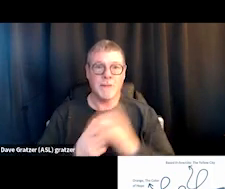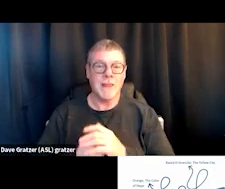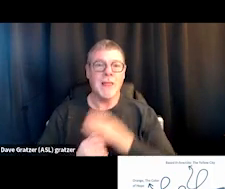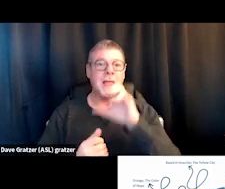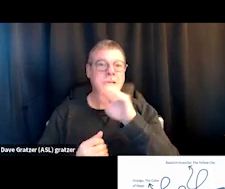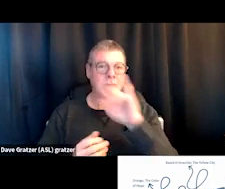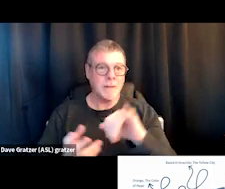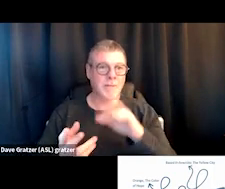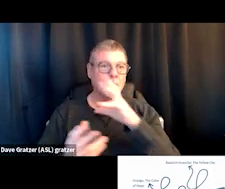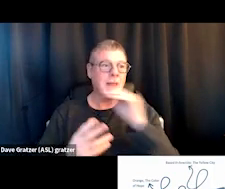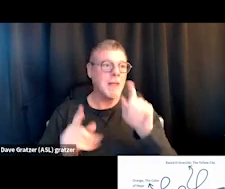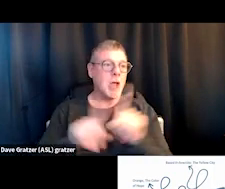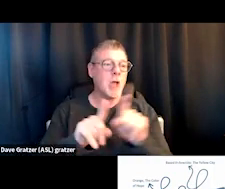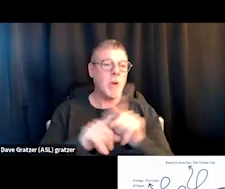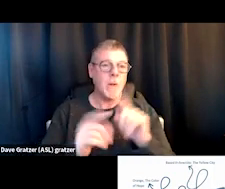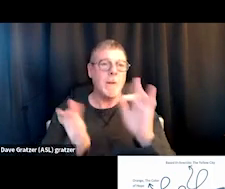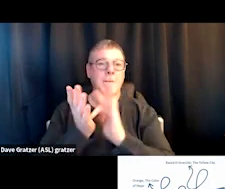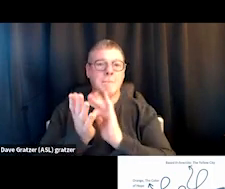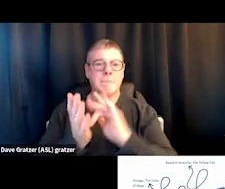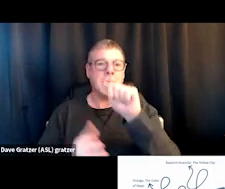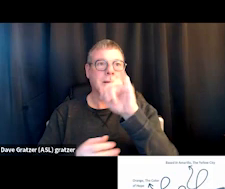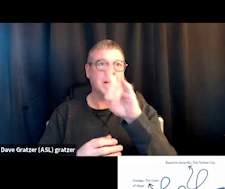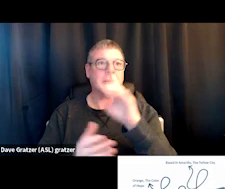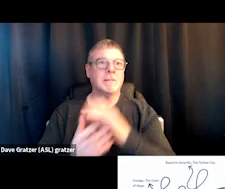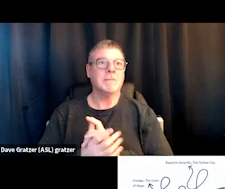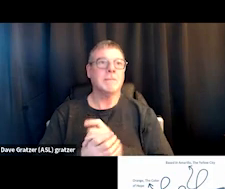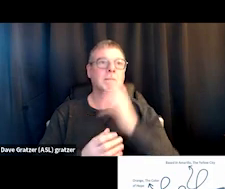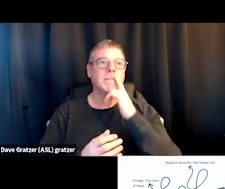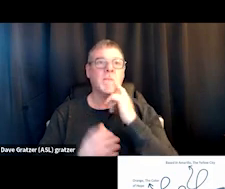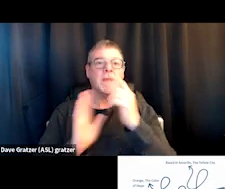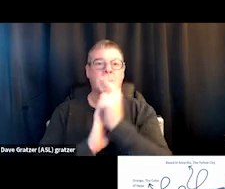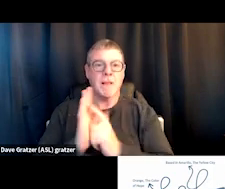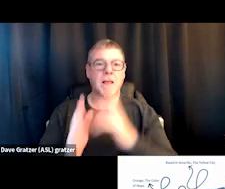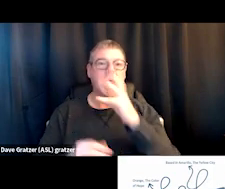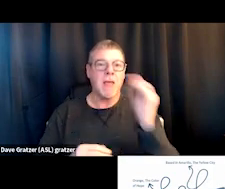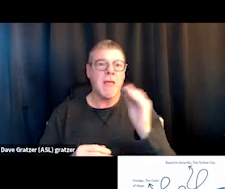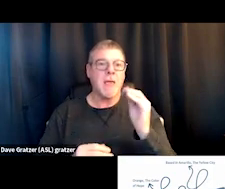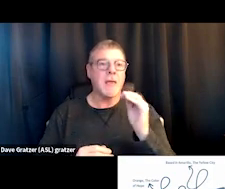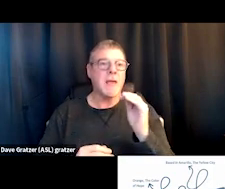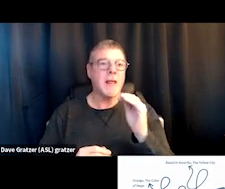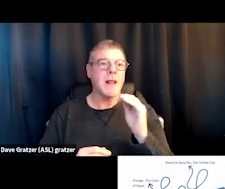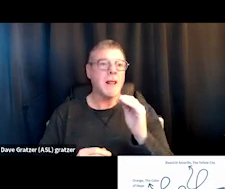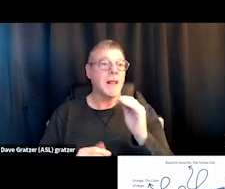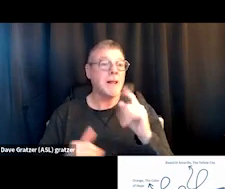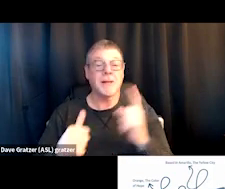And then we also have a medical and legal aid service for the people that we serve. On the primary healthcare,